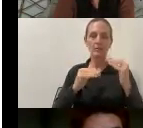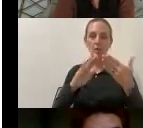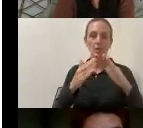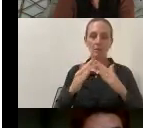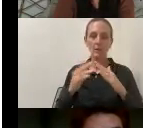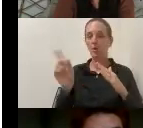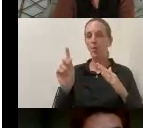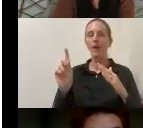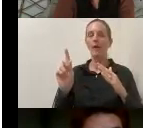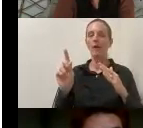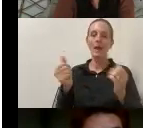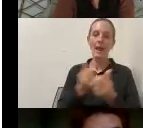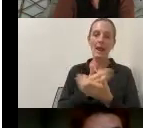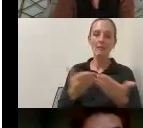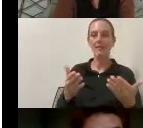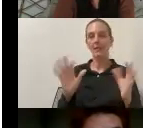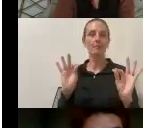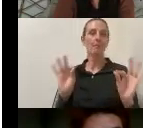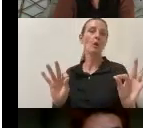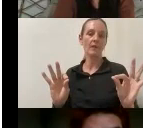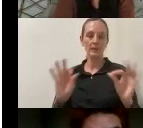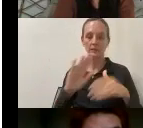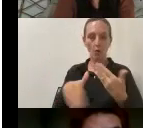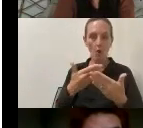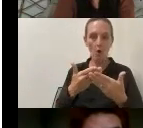being easily digestible at a time.